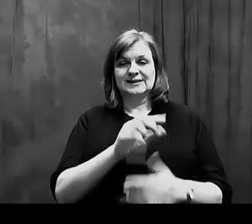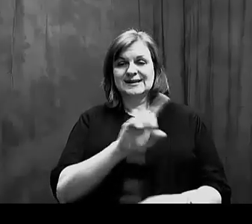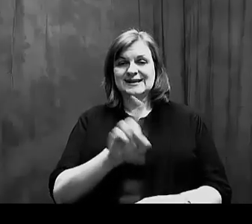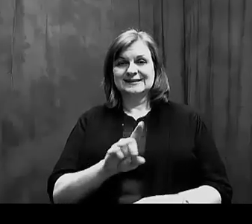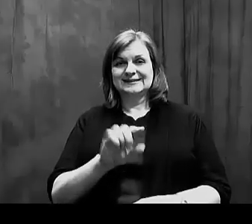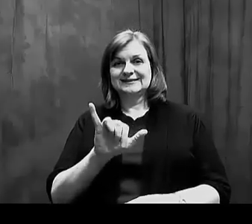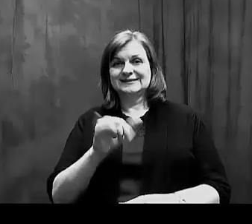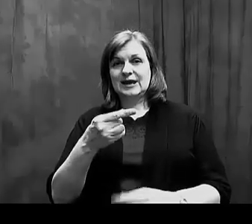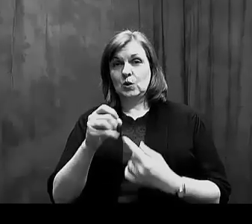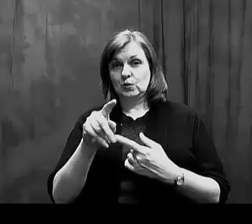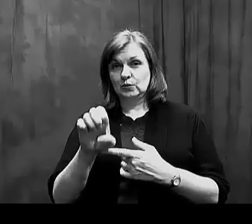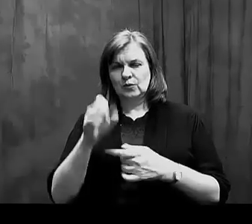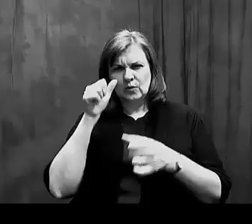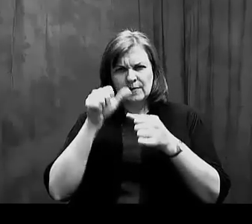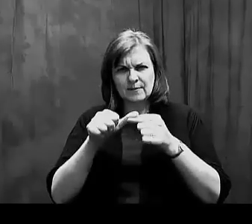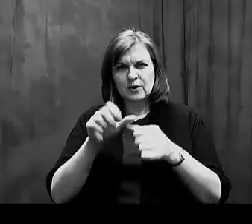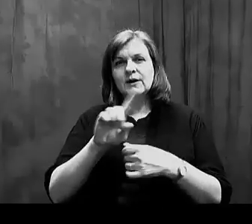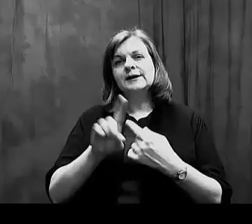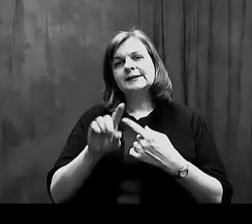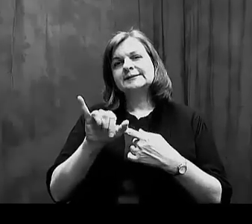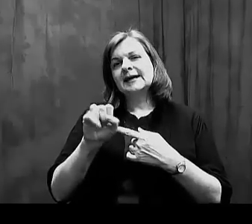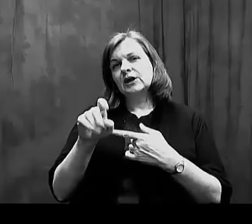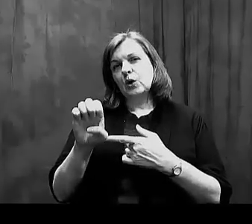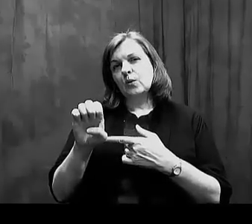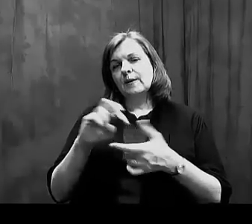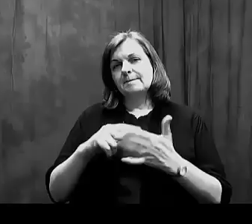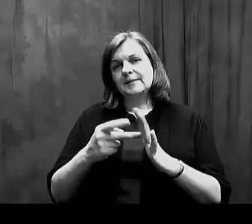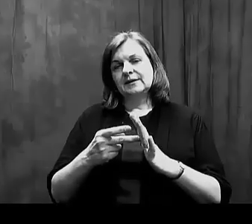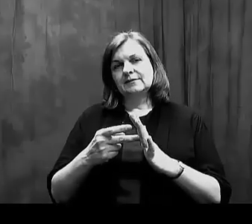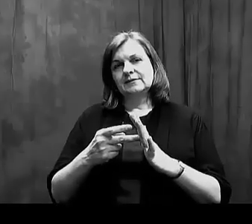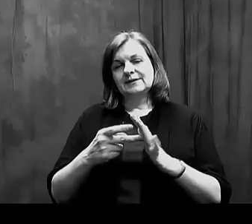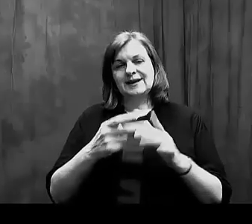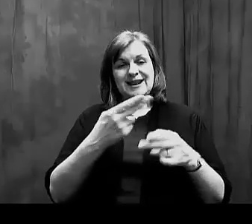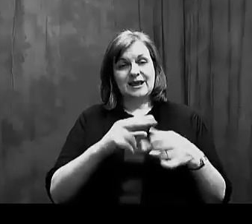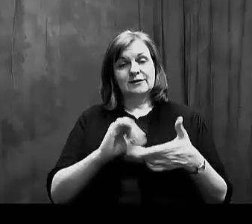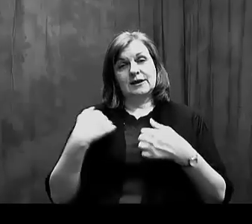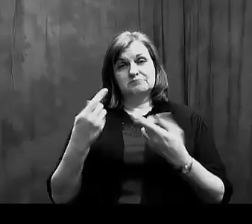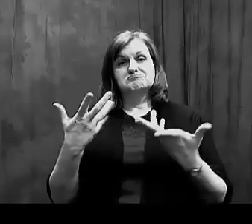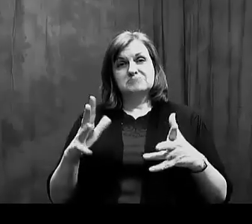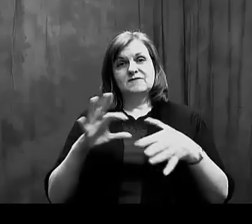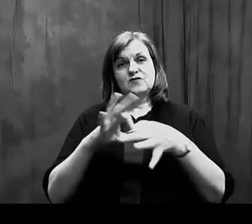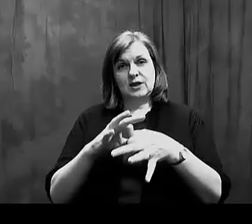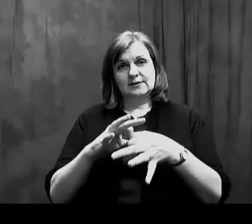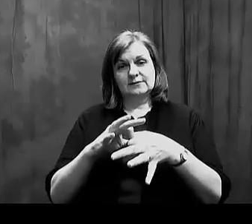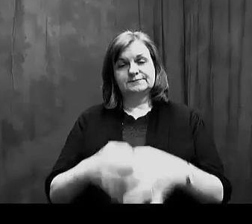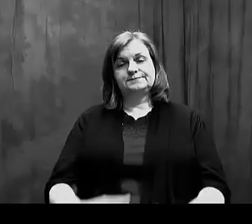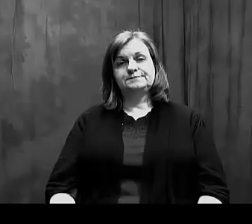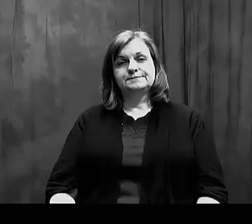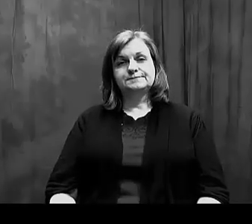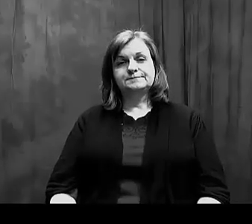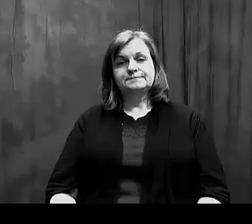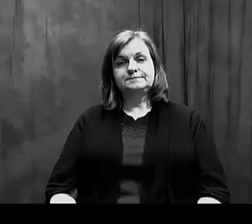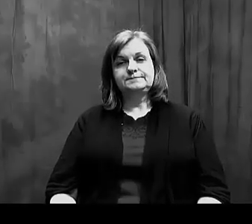for normal sexual reproduction we look at a sperm produced by the male and an egg produced by the female